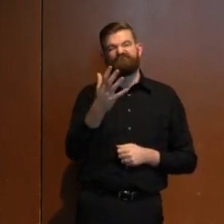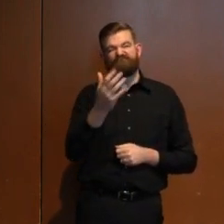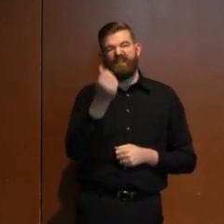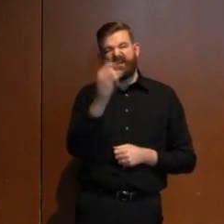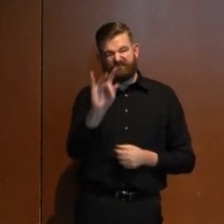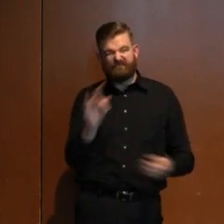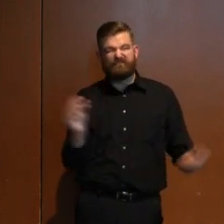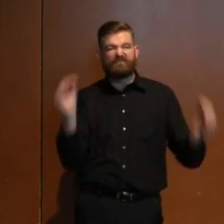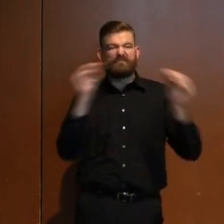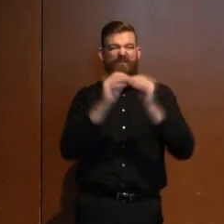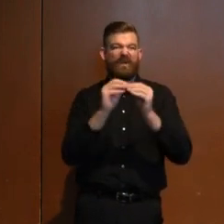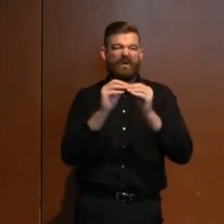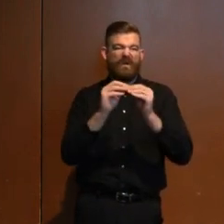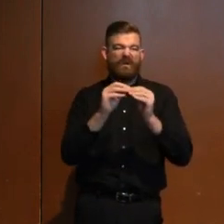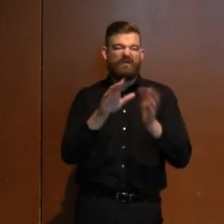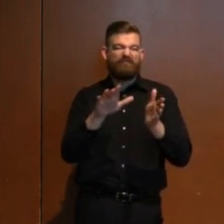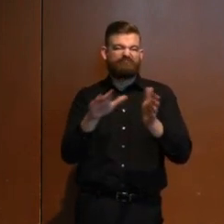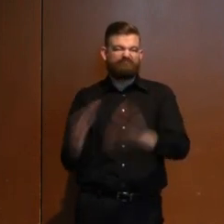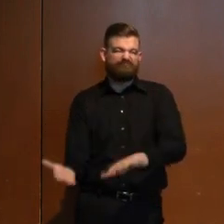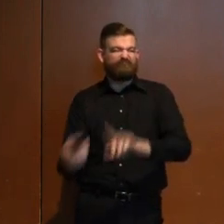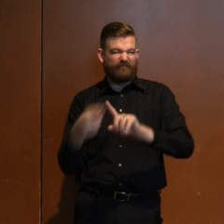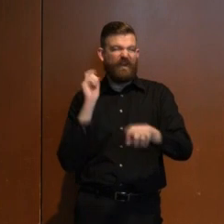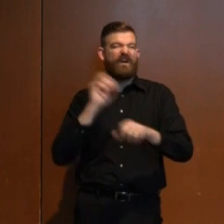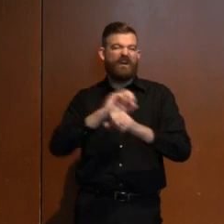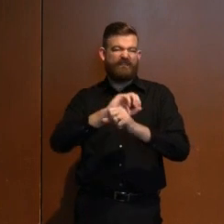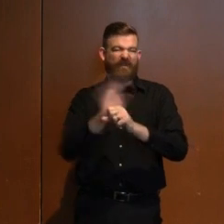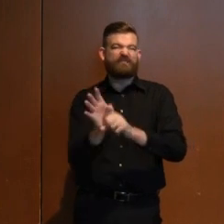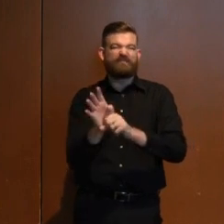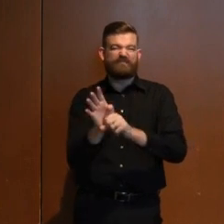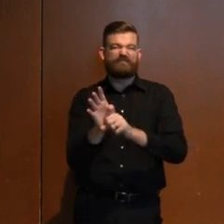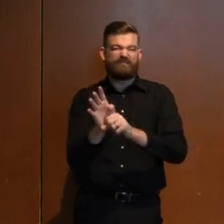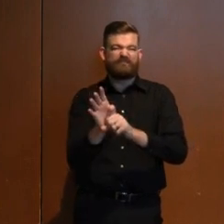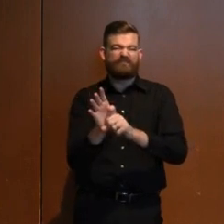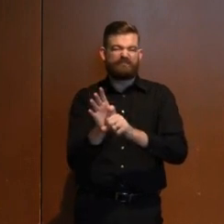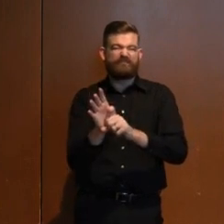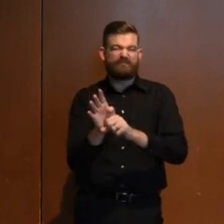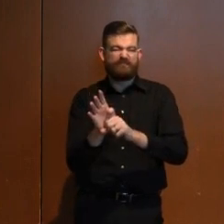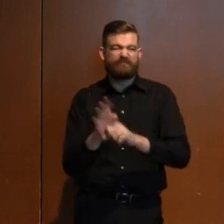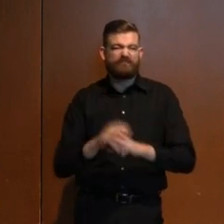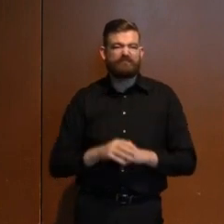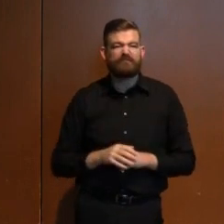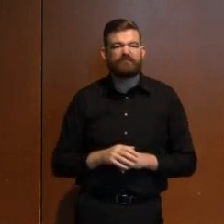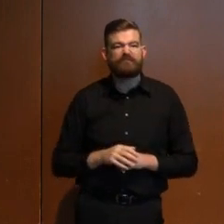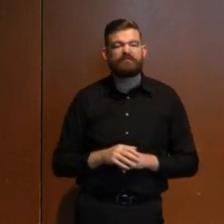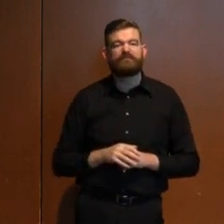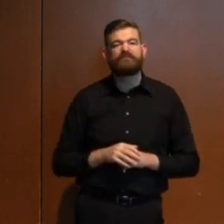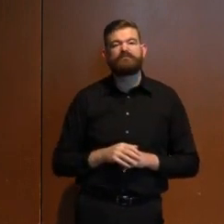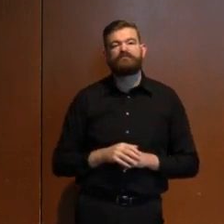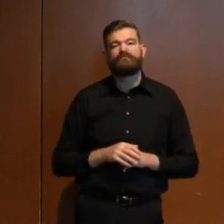THAT BRINGS THE STATEWIDE TOTAL TO 4,402. WE HAVE ALSO LEARNED OF 18 MORE COVID-19 RELATED DEATHS IN OUR